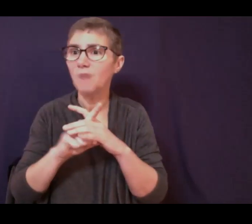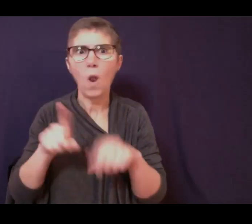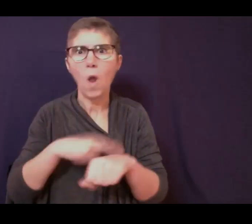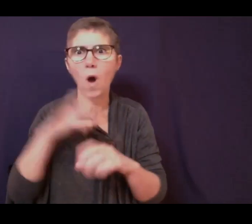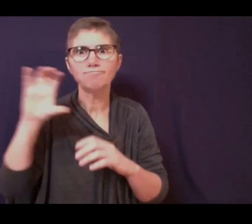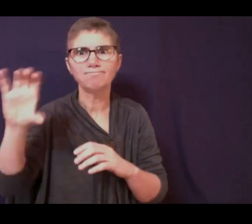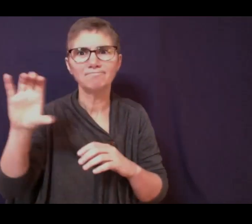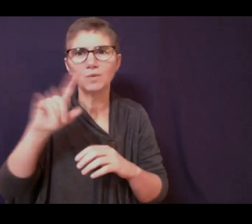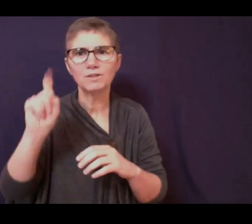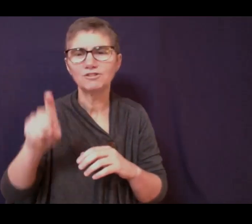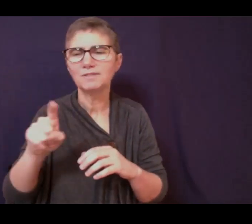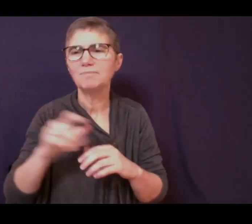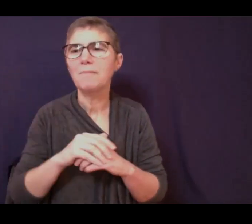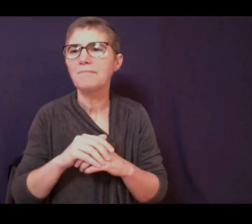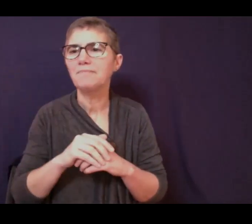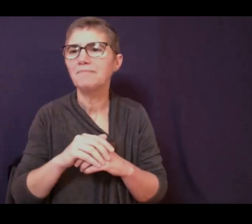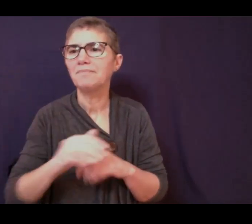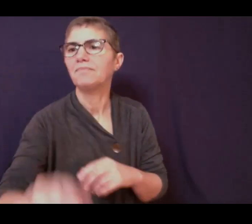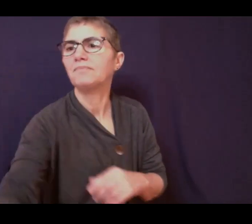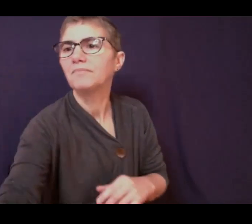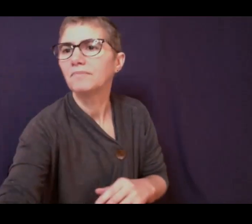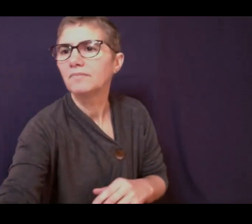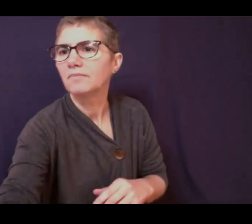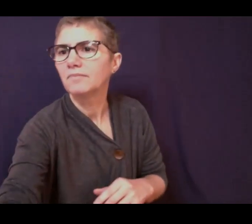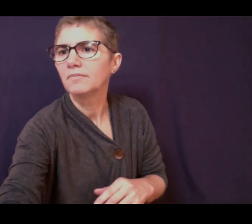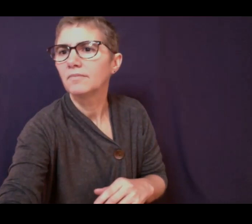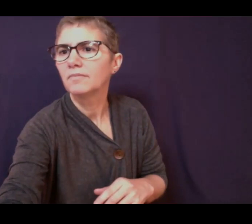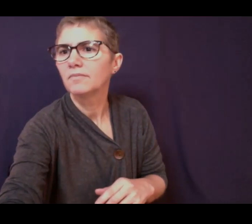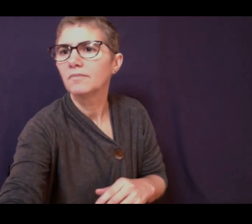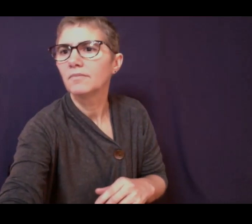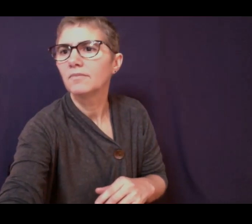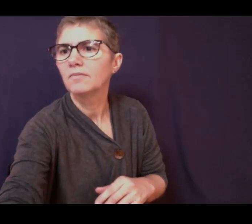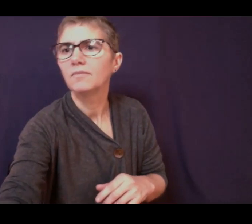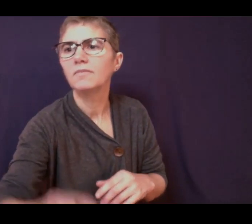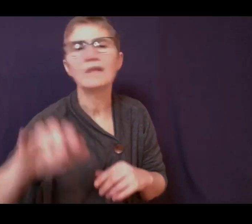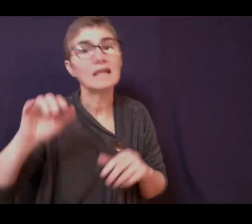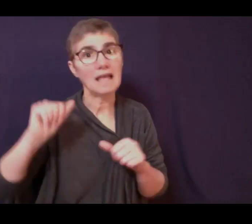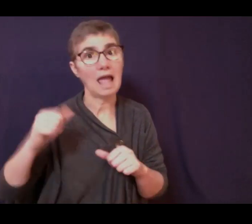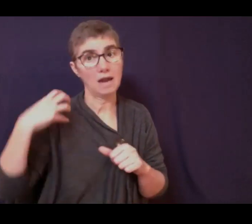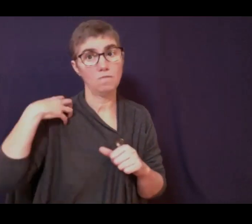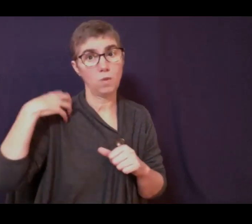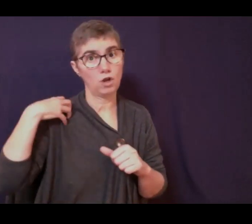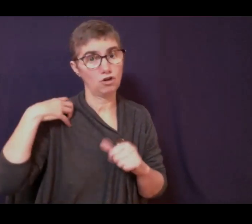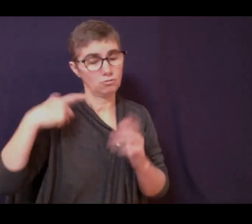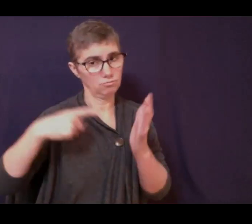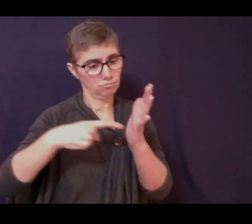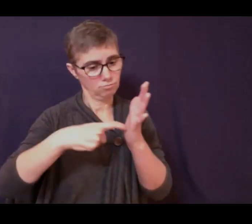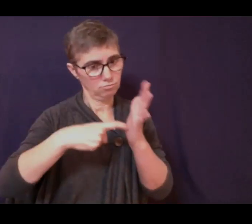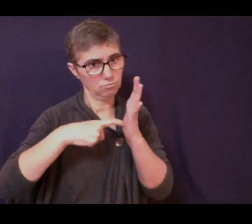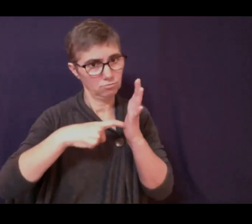all right to what extent can an employer insist on practical restrictions such as animal must